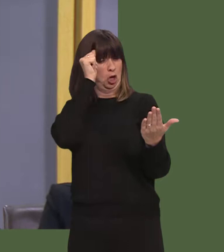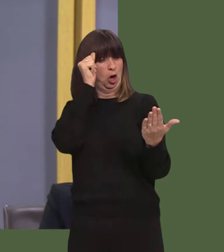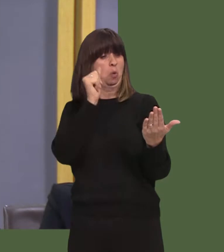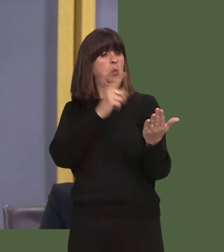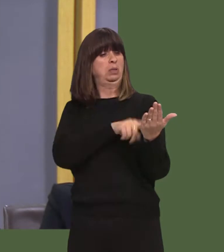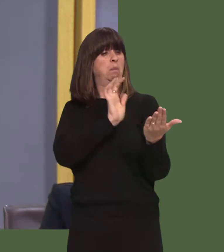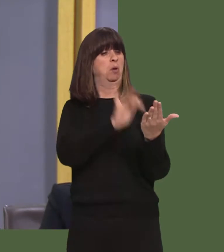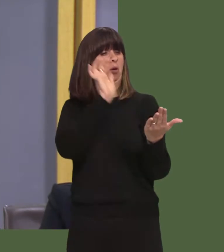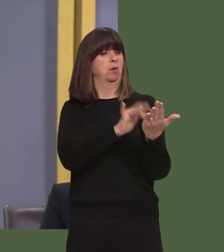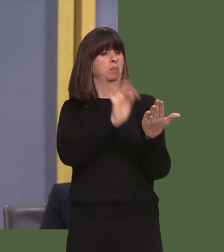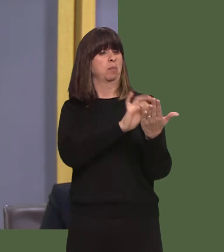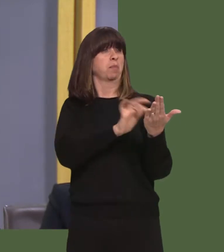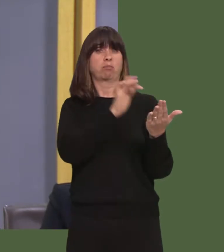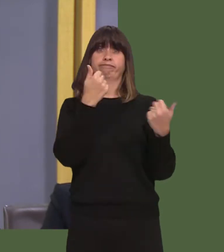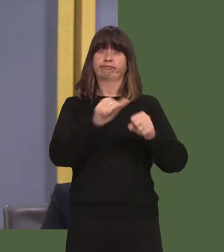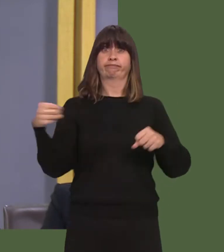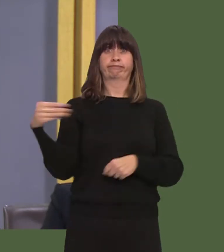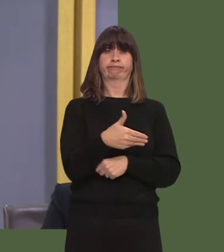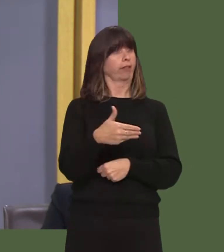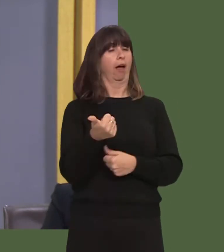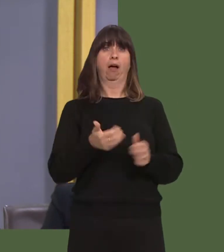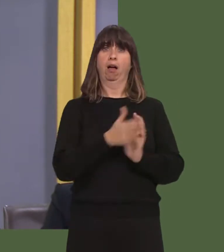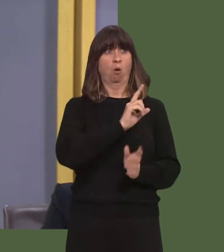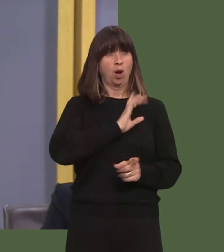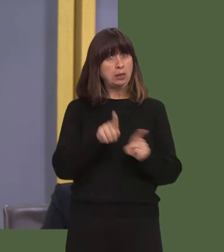Would the First Minister look at how that sort of technology could be applied to buses